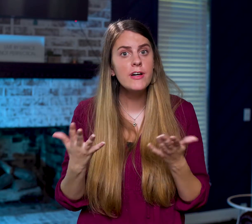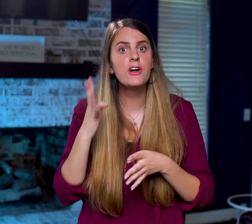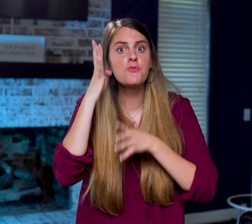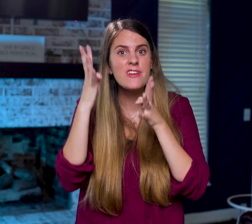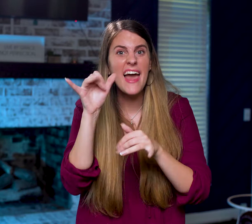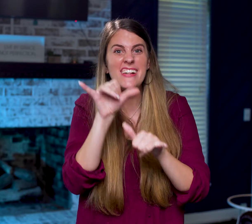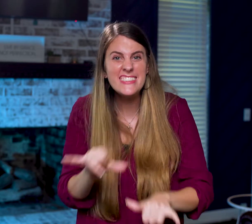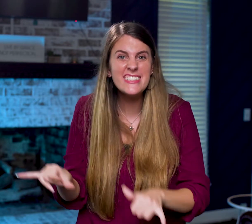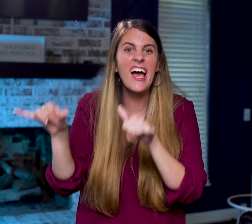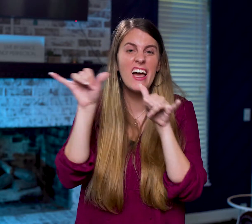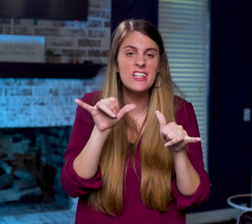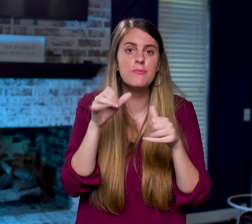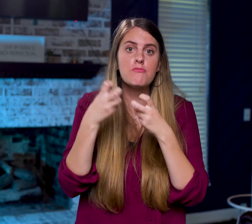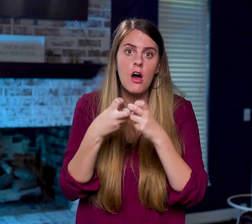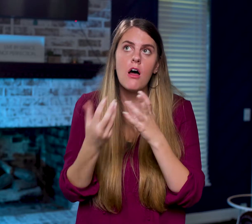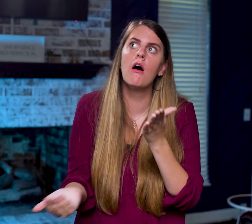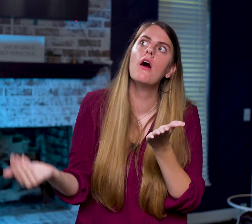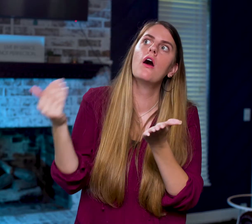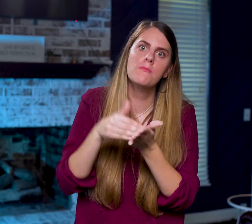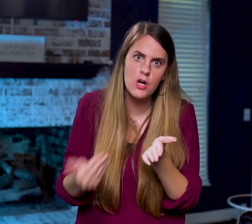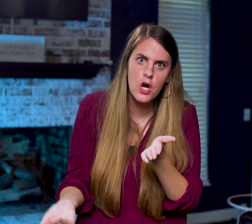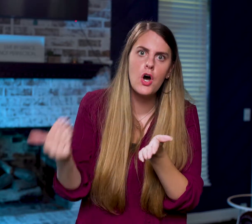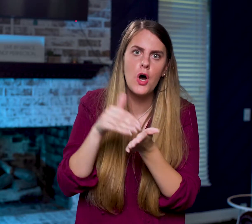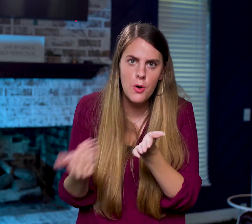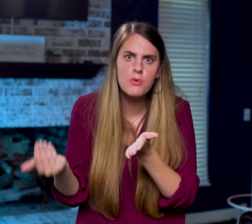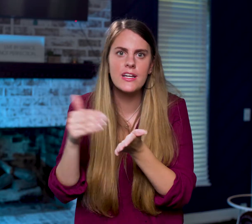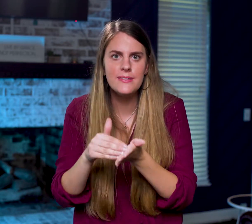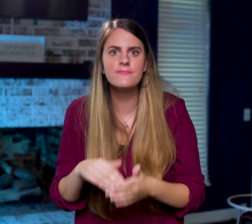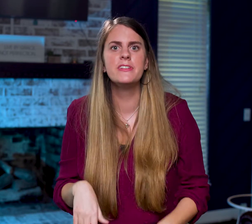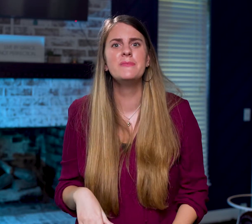which would create the same problem all over again.